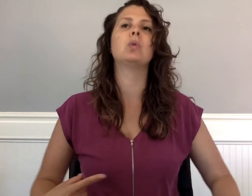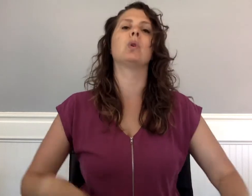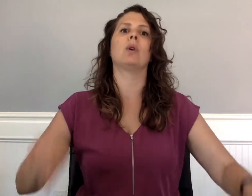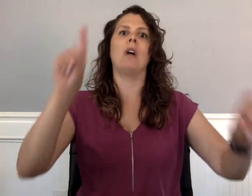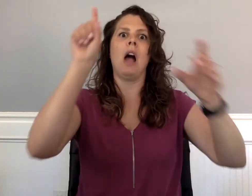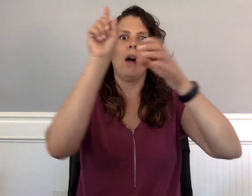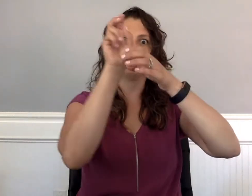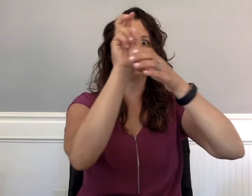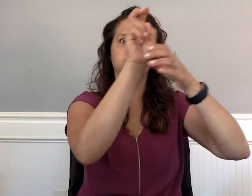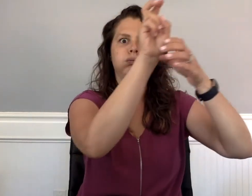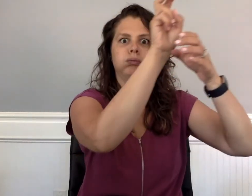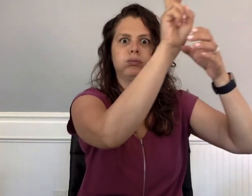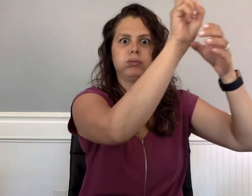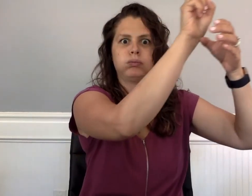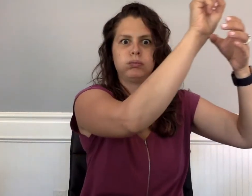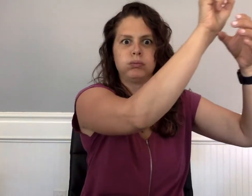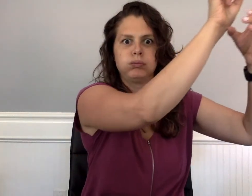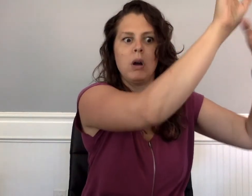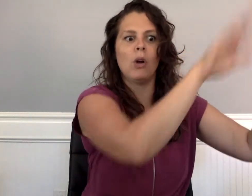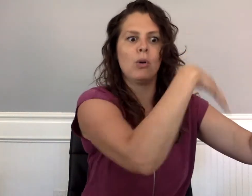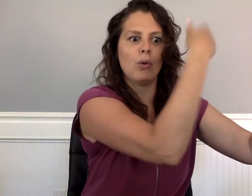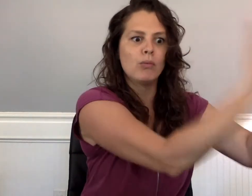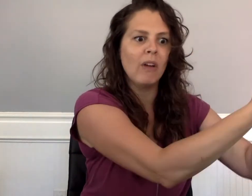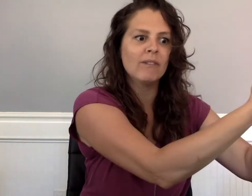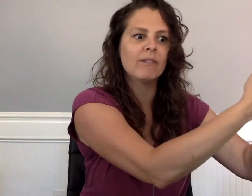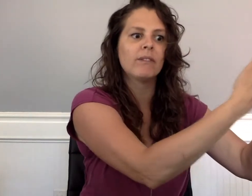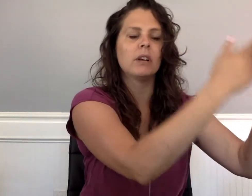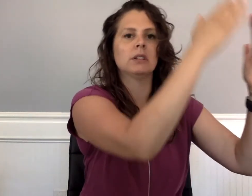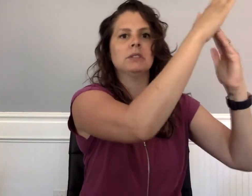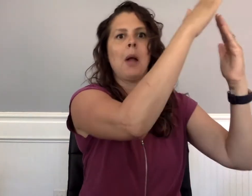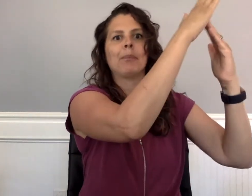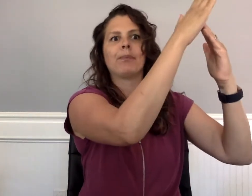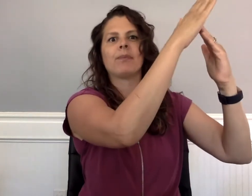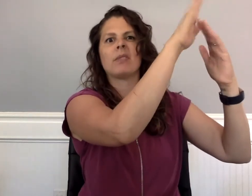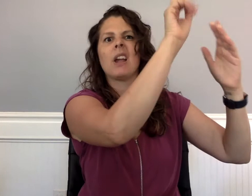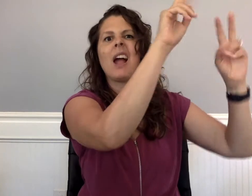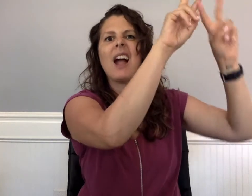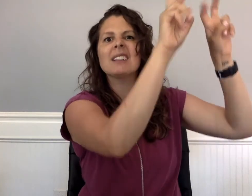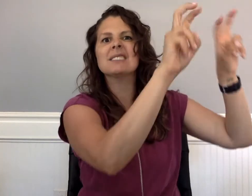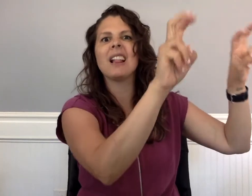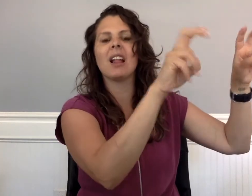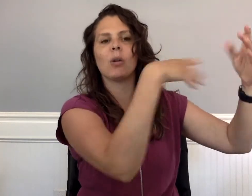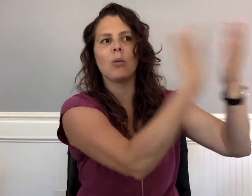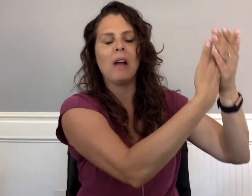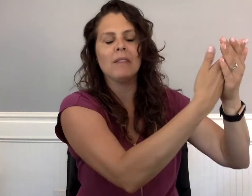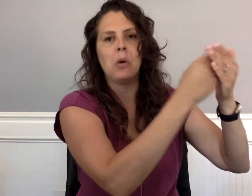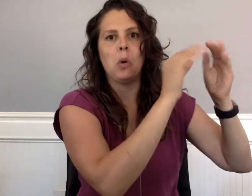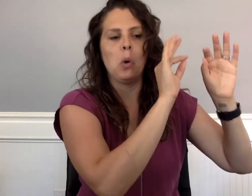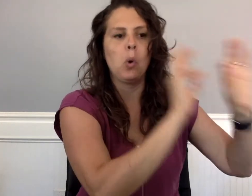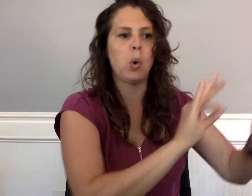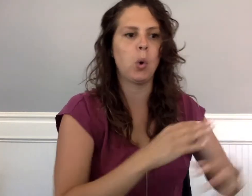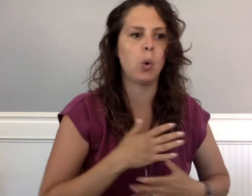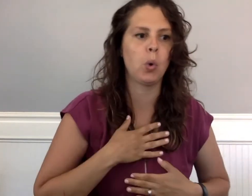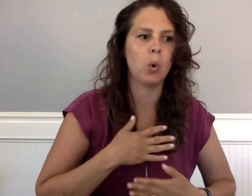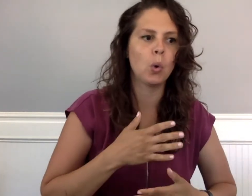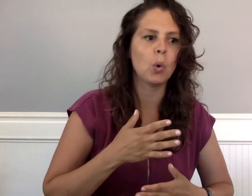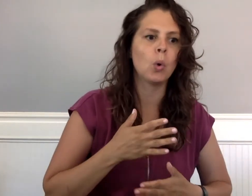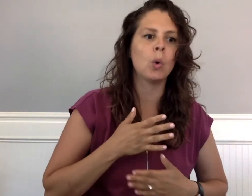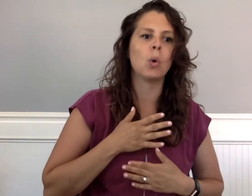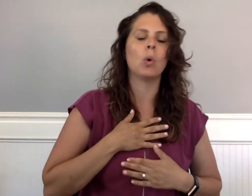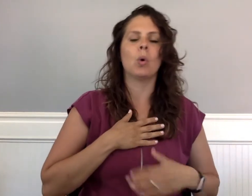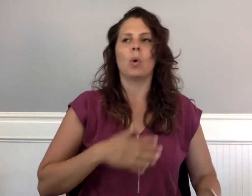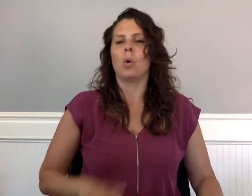when the cabin swept its way to the top of the bluff.